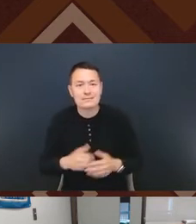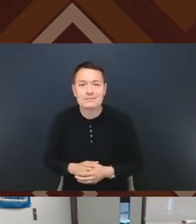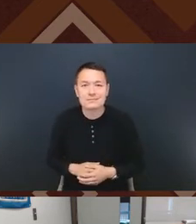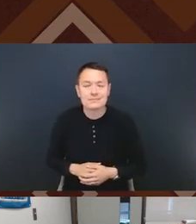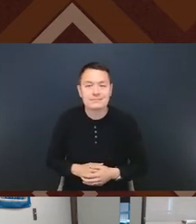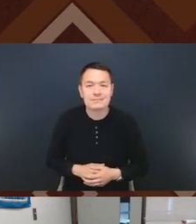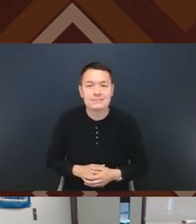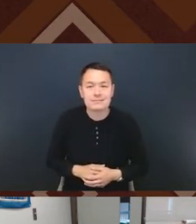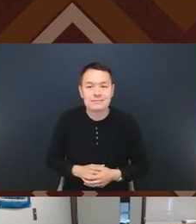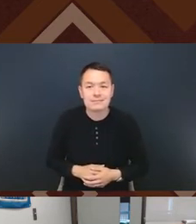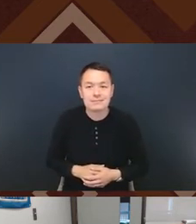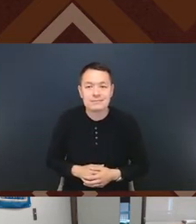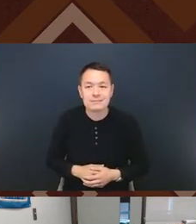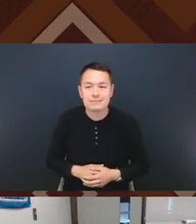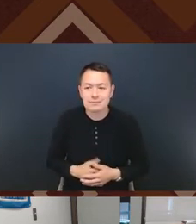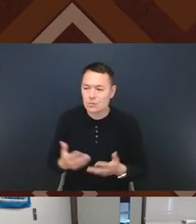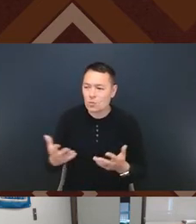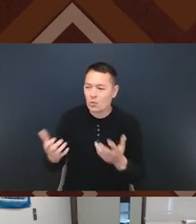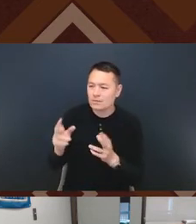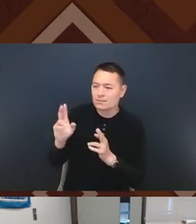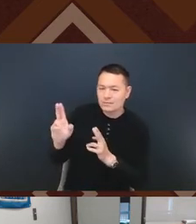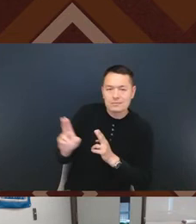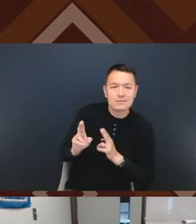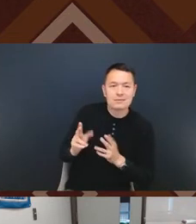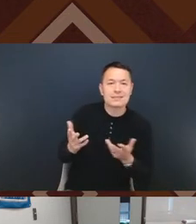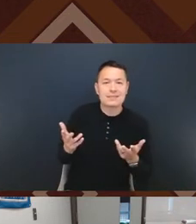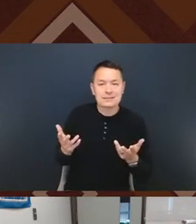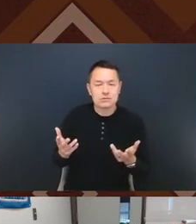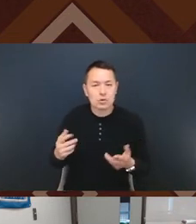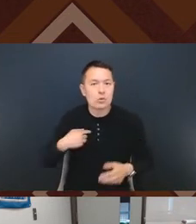To give us dignity. So we should all treat other people the same.